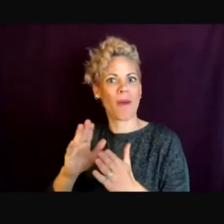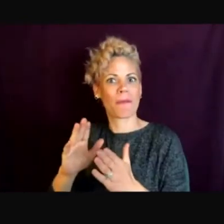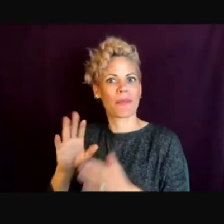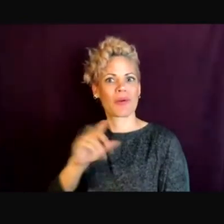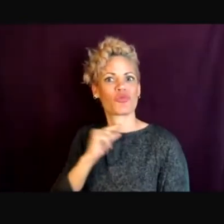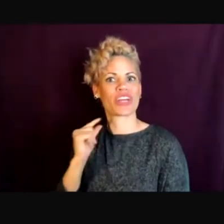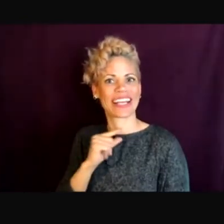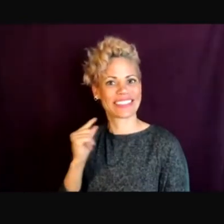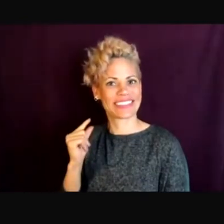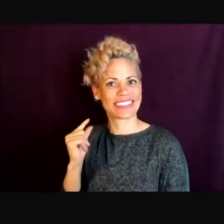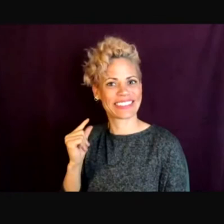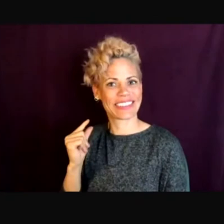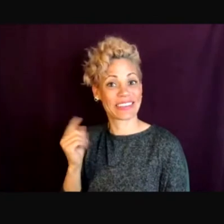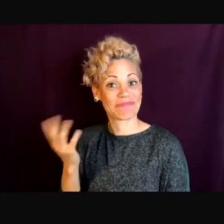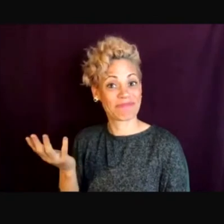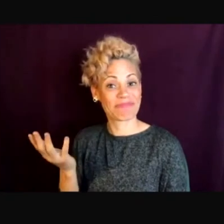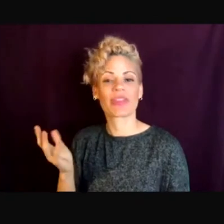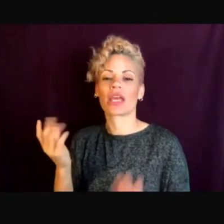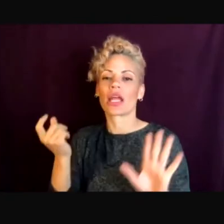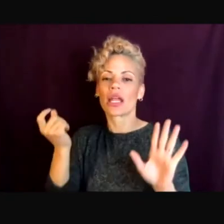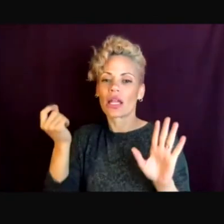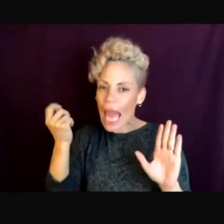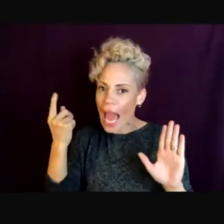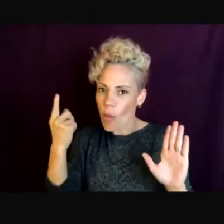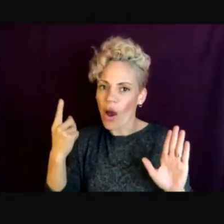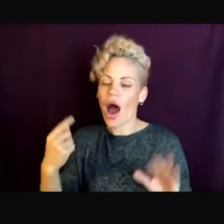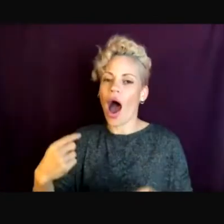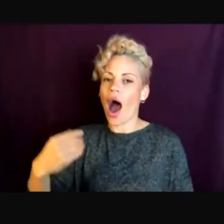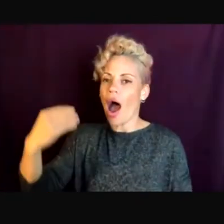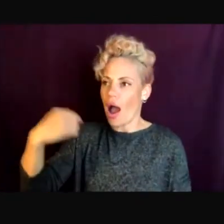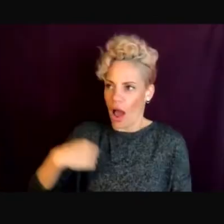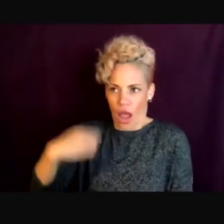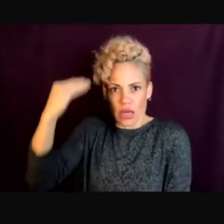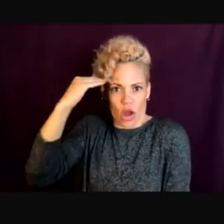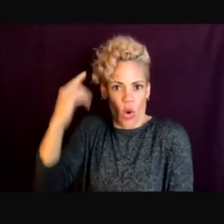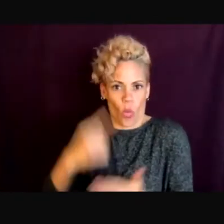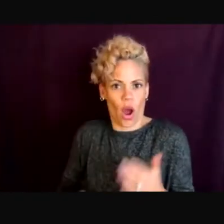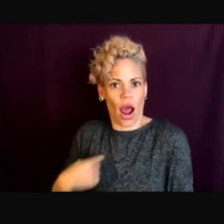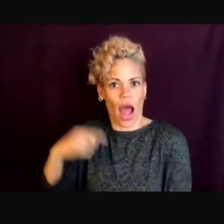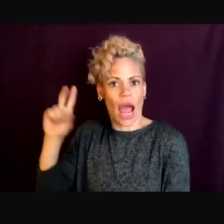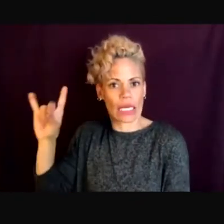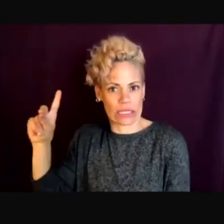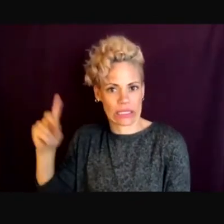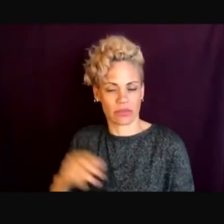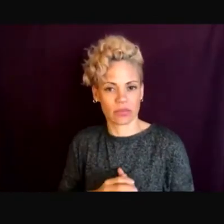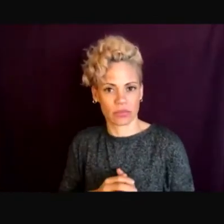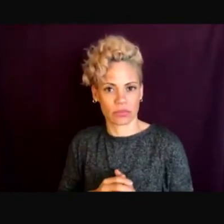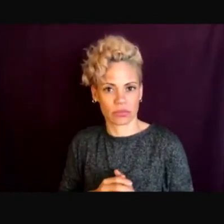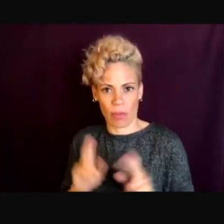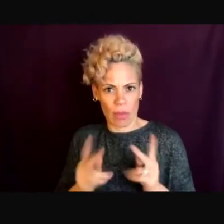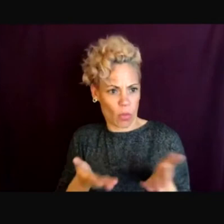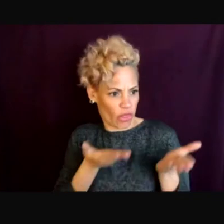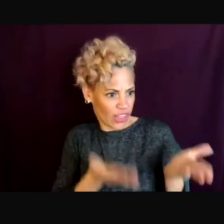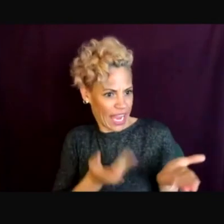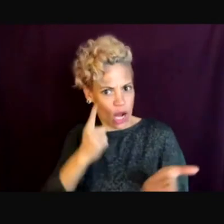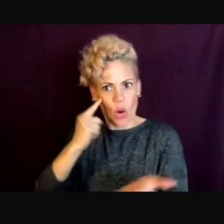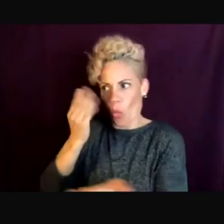Now I'm very clear on this. I know what I did, there were witnesses and pitchers and so forth.